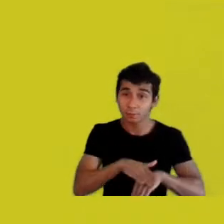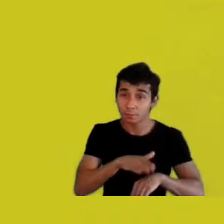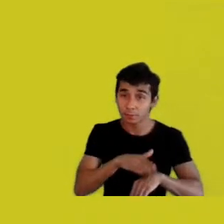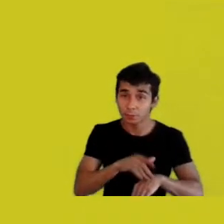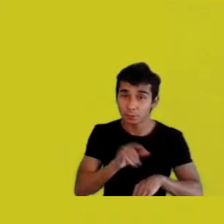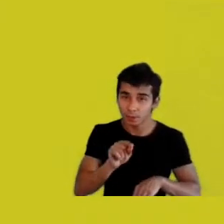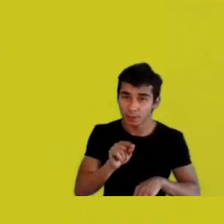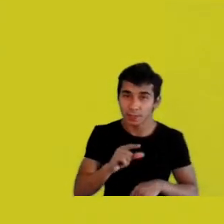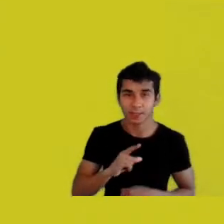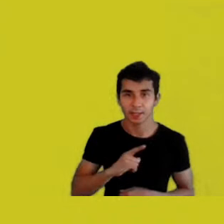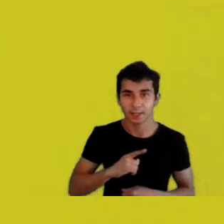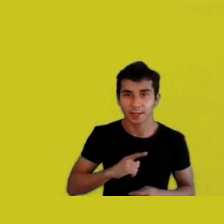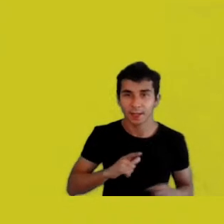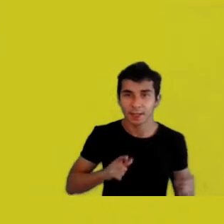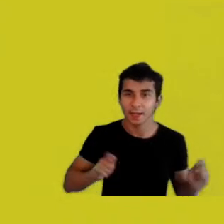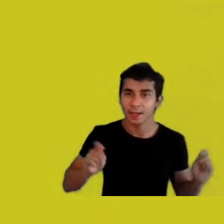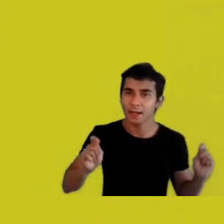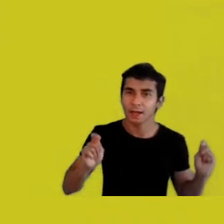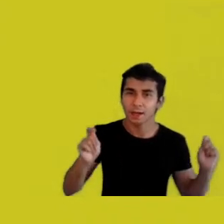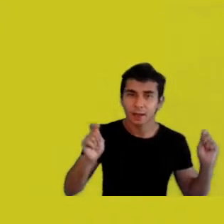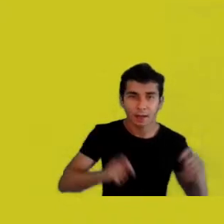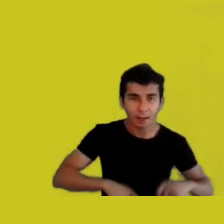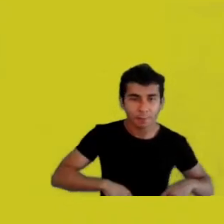of... of...